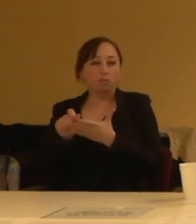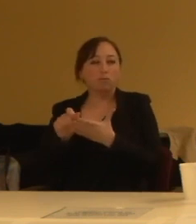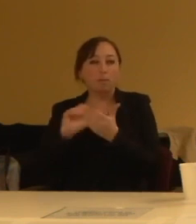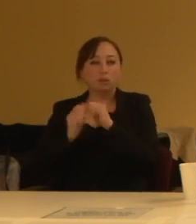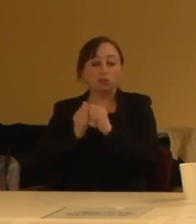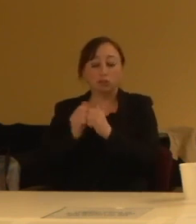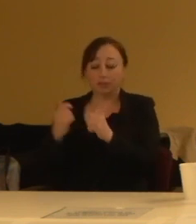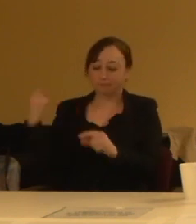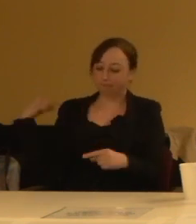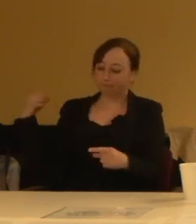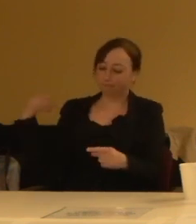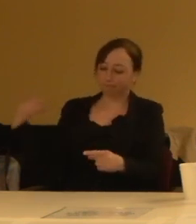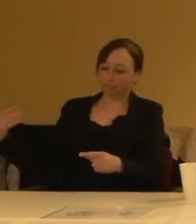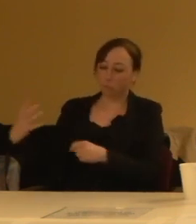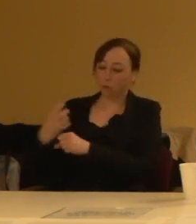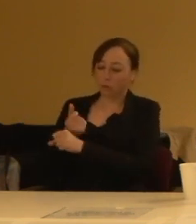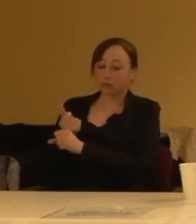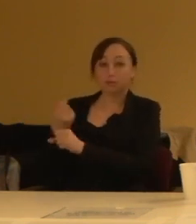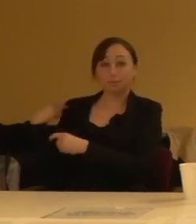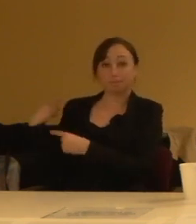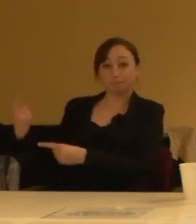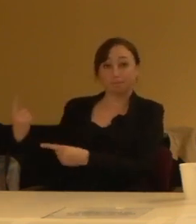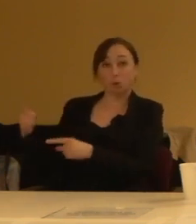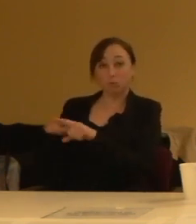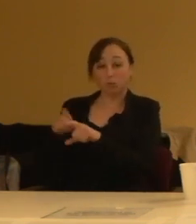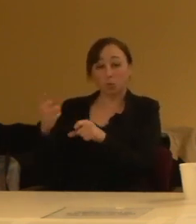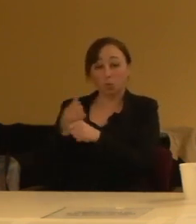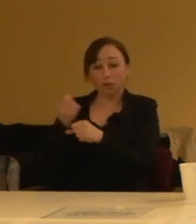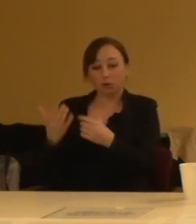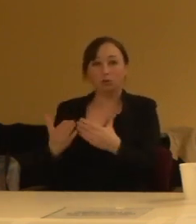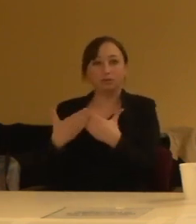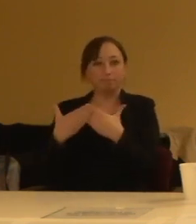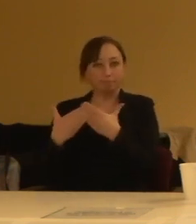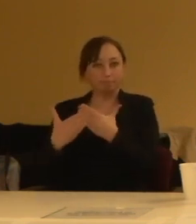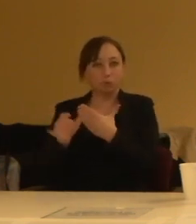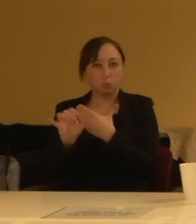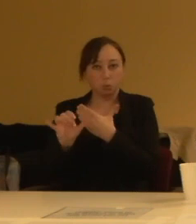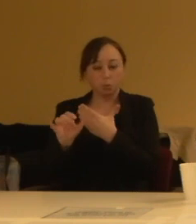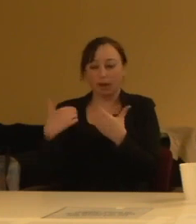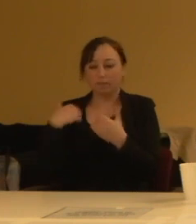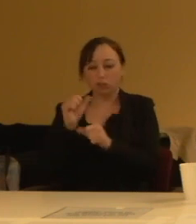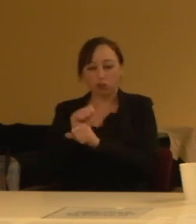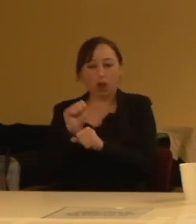and there were winners after me, and I have a job," and that job is actually articulated.